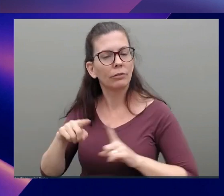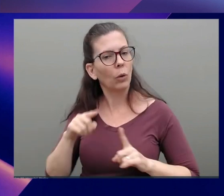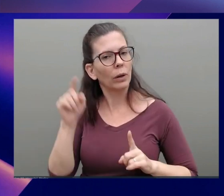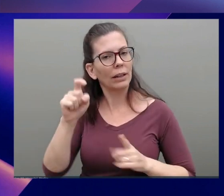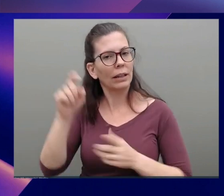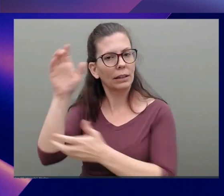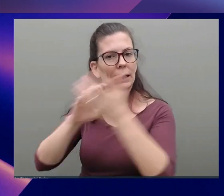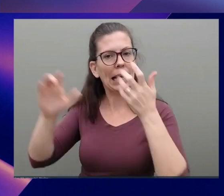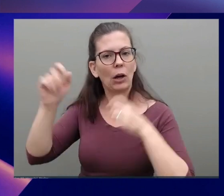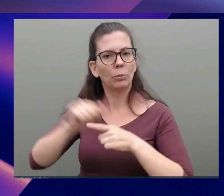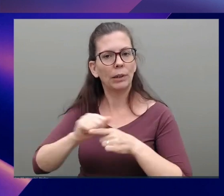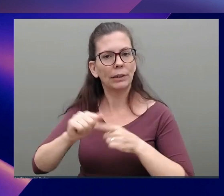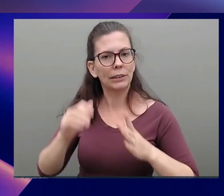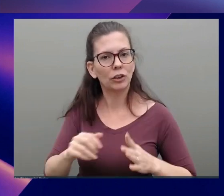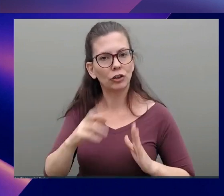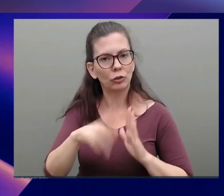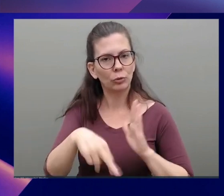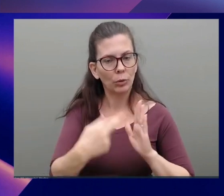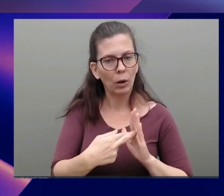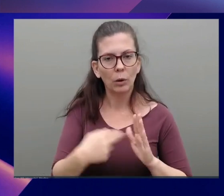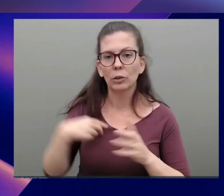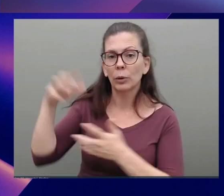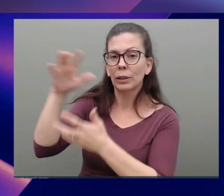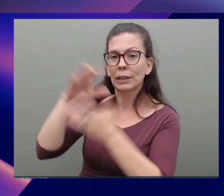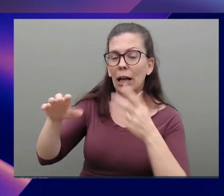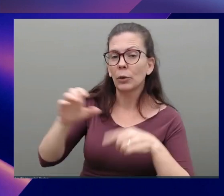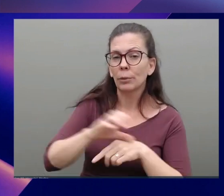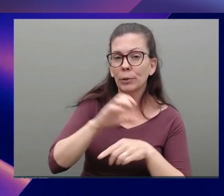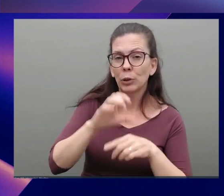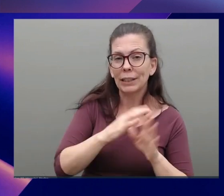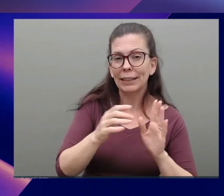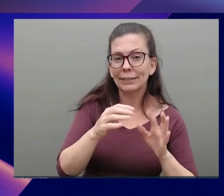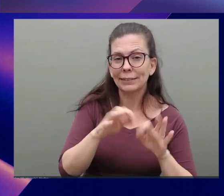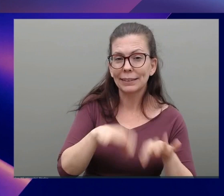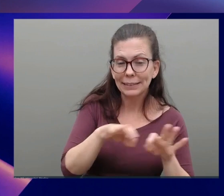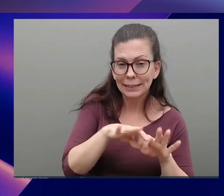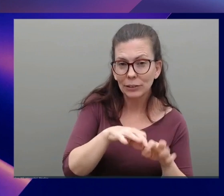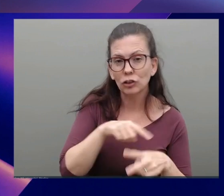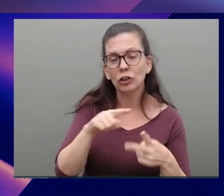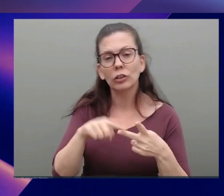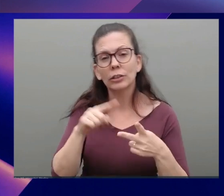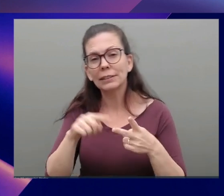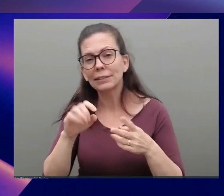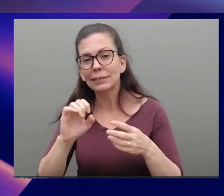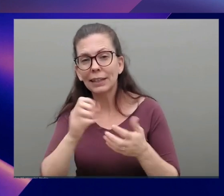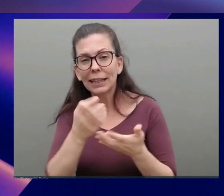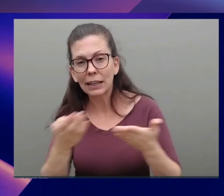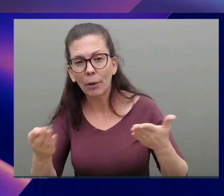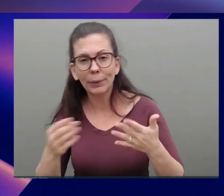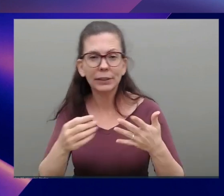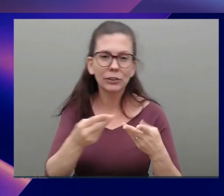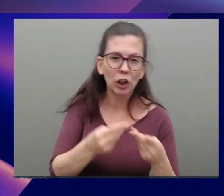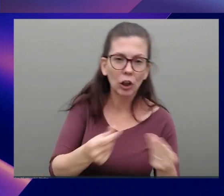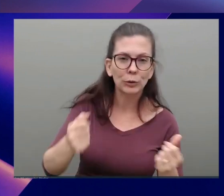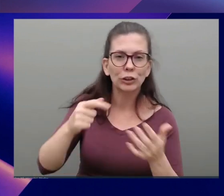So there is Cloud Computing Essentials, Cloud First Steps, Computing Solutions, Cloud Economics, Networking Concepts. - That's a lot. Configuring VPCs. - That's a lot of stuff, yeah.